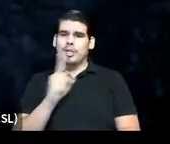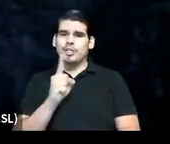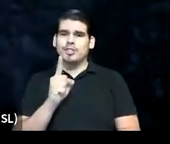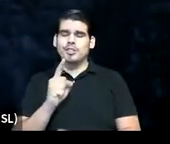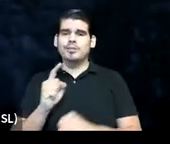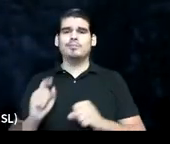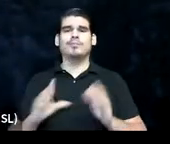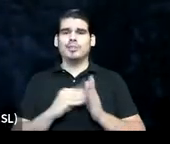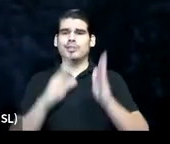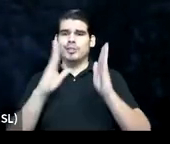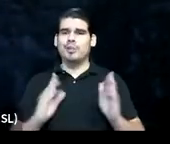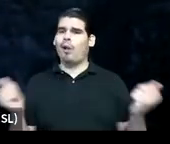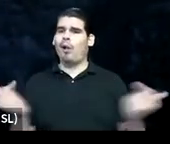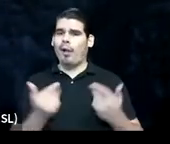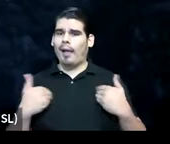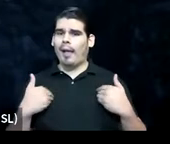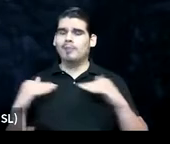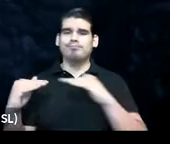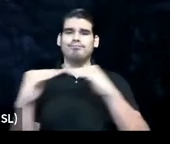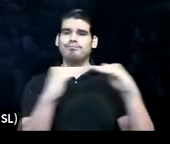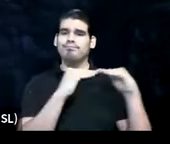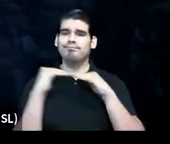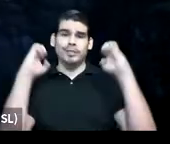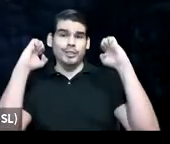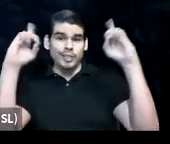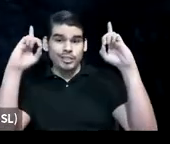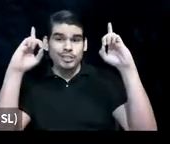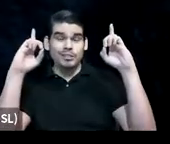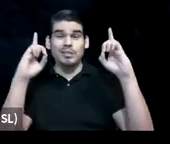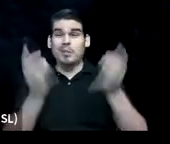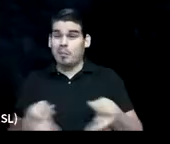Or like even if you don't have access computer, then you're not going to get this education